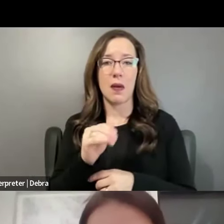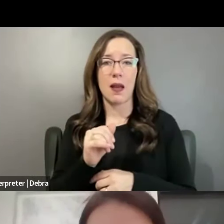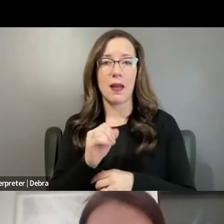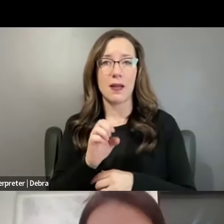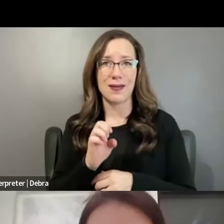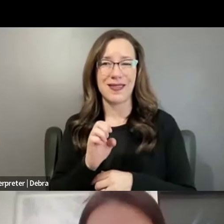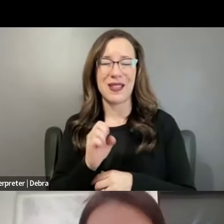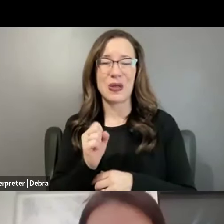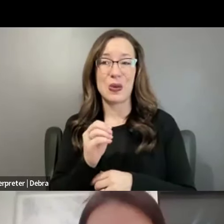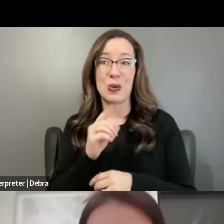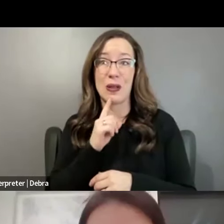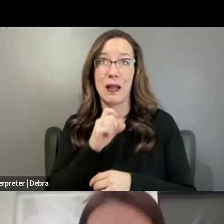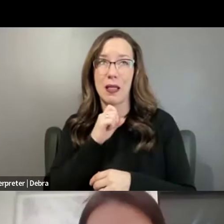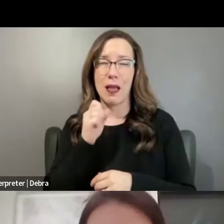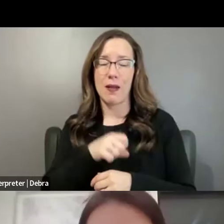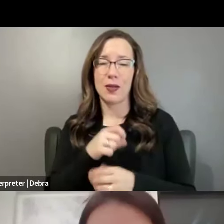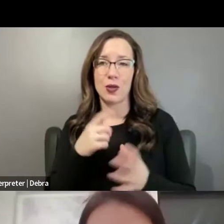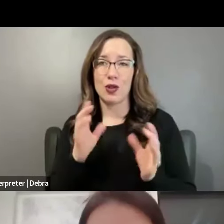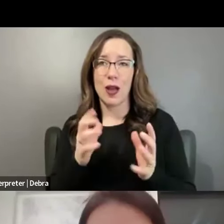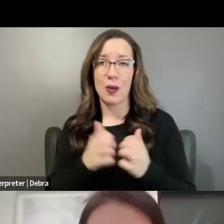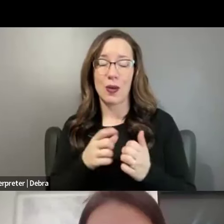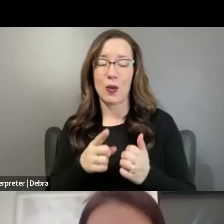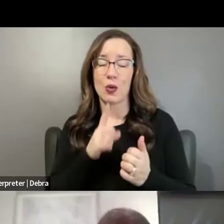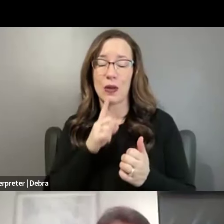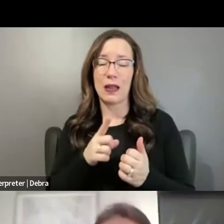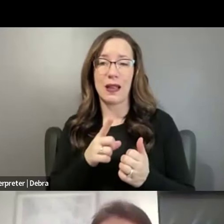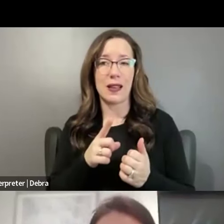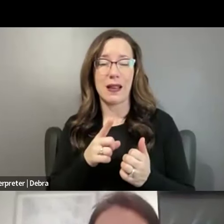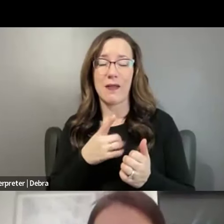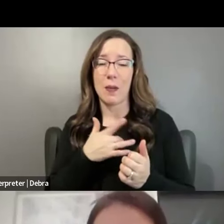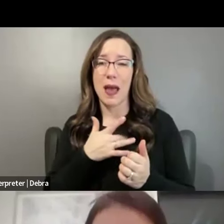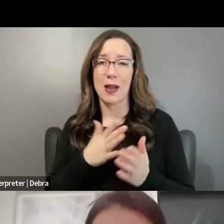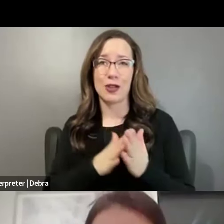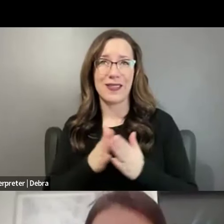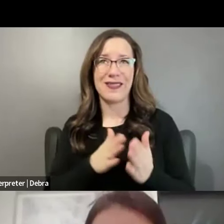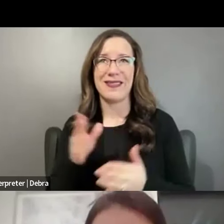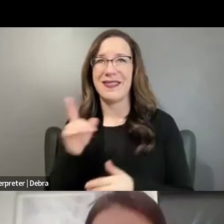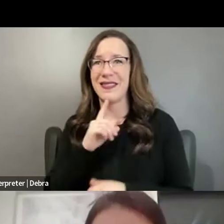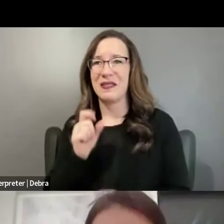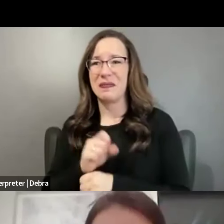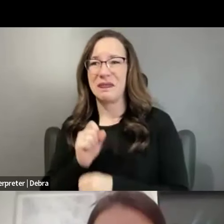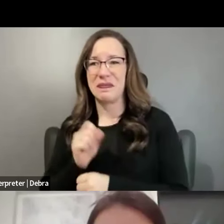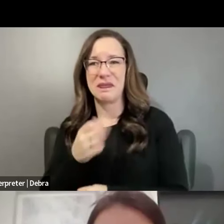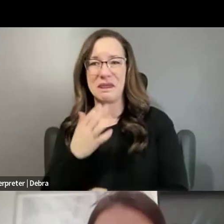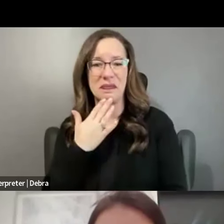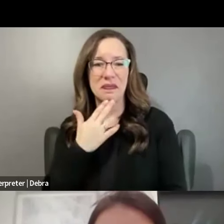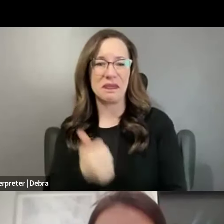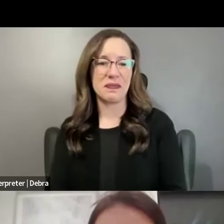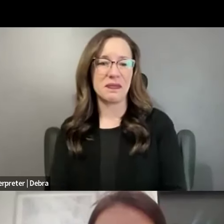That is my passion about getting to this data thing. ILONA KIVIMÄKI: Absolutely! Thank you.